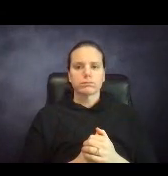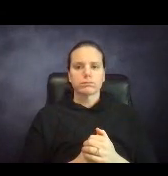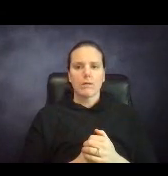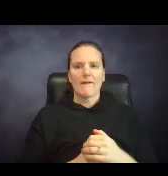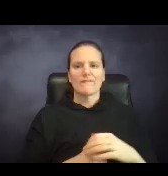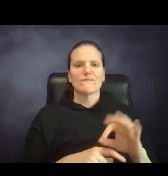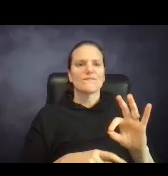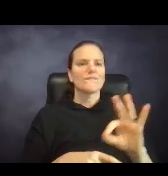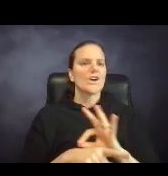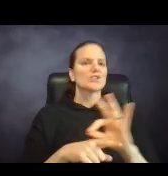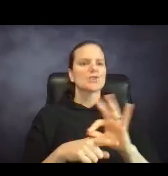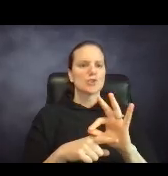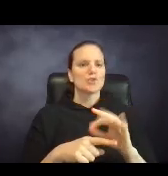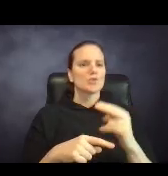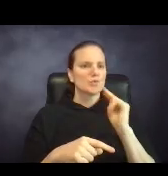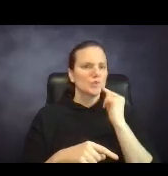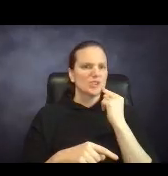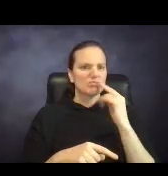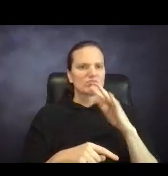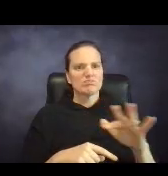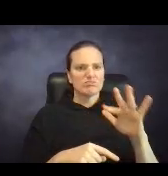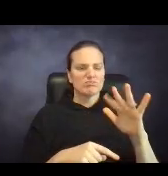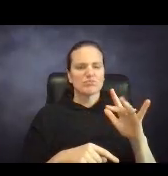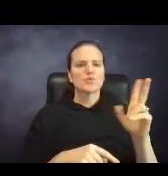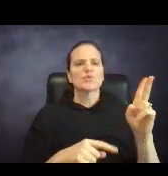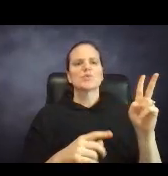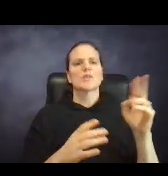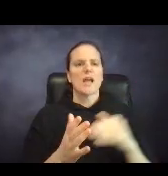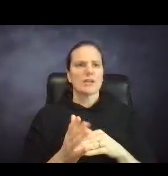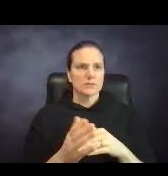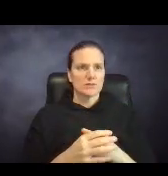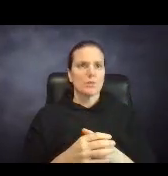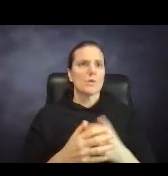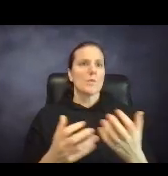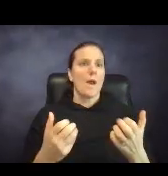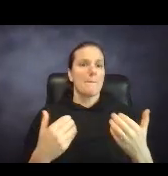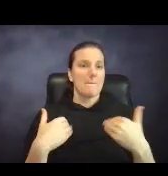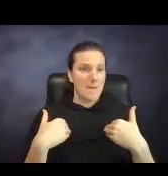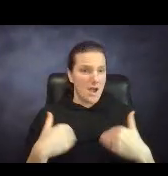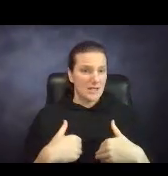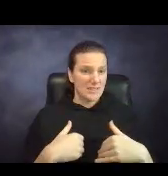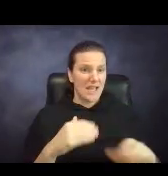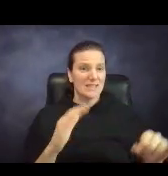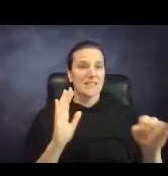thousands and we, we were pushing for hormone replacement therapy, like body identical. And then when I went to PA school,